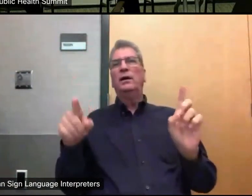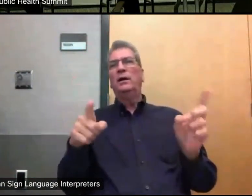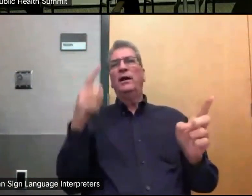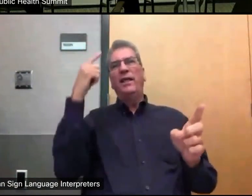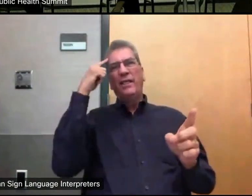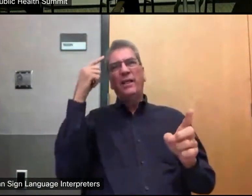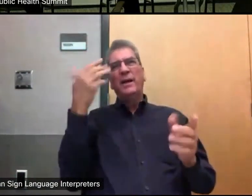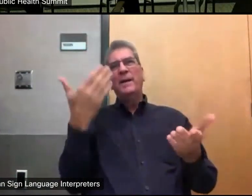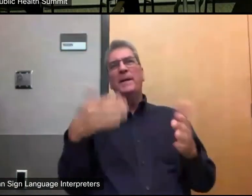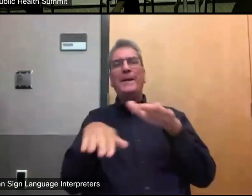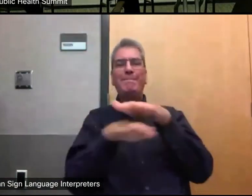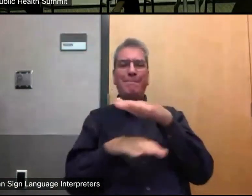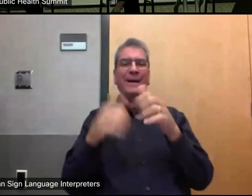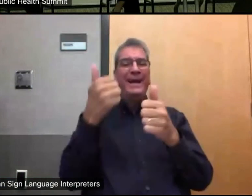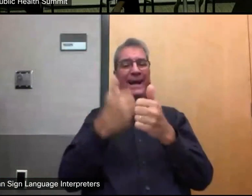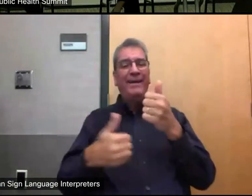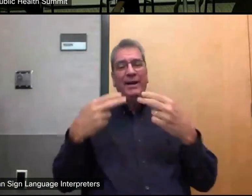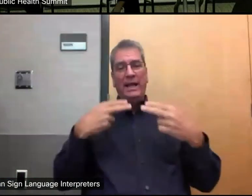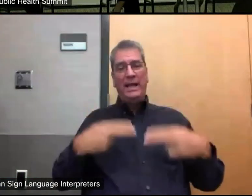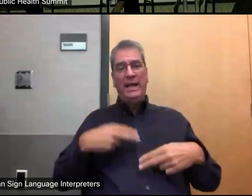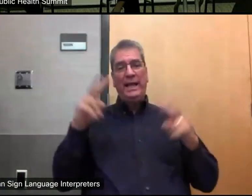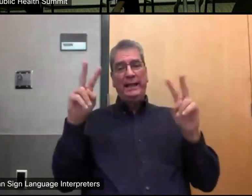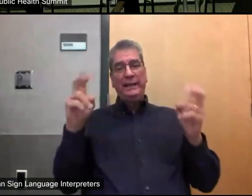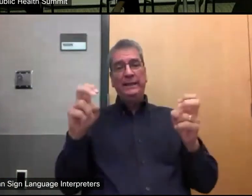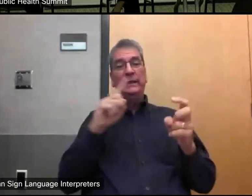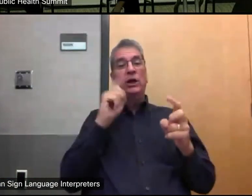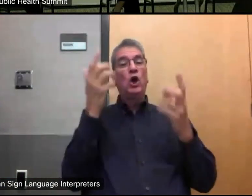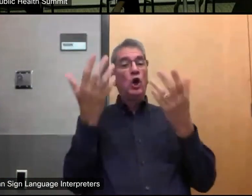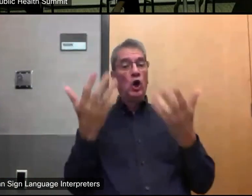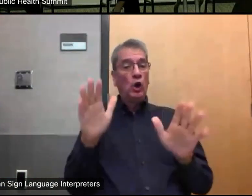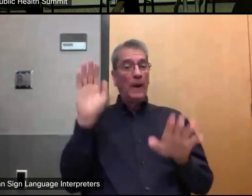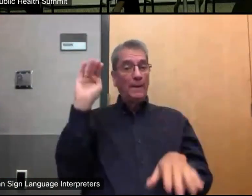how basically every health issue is either already politicized.